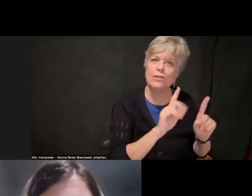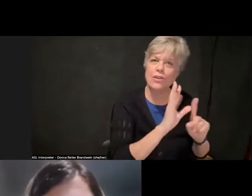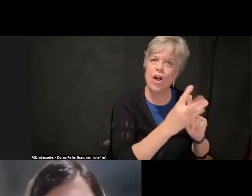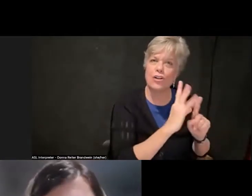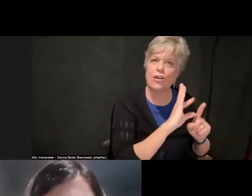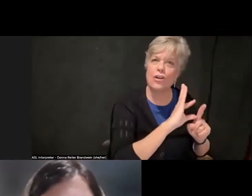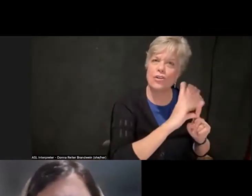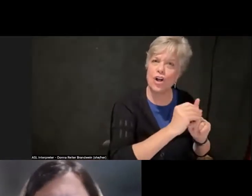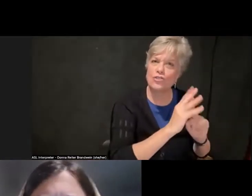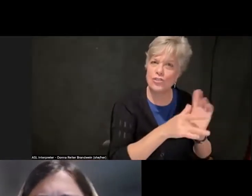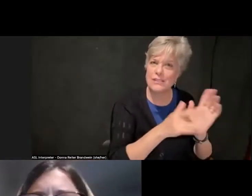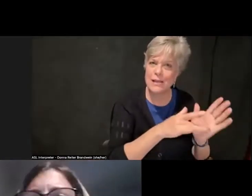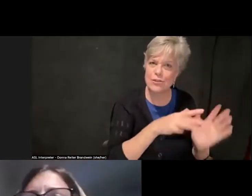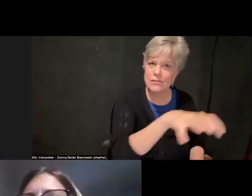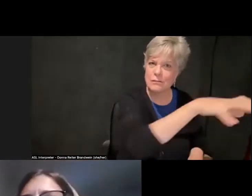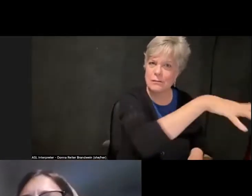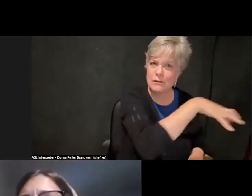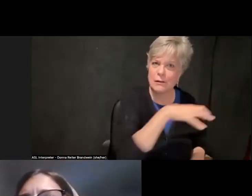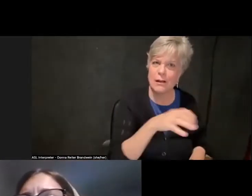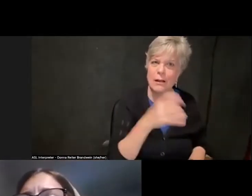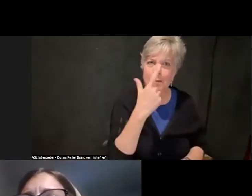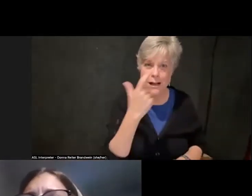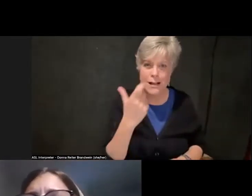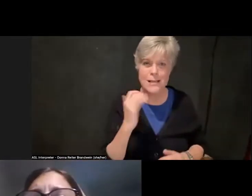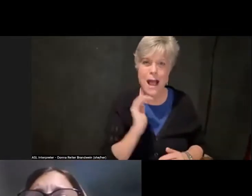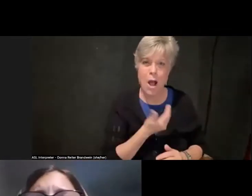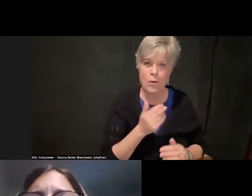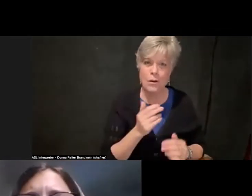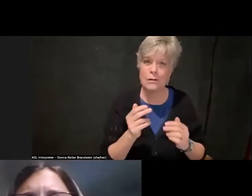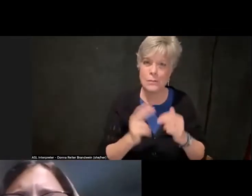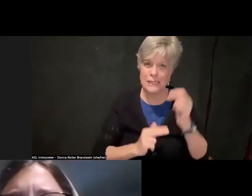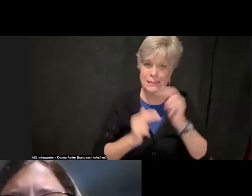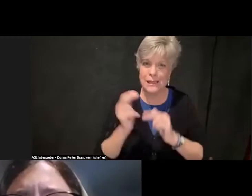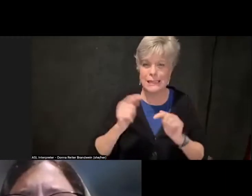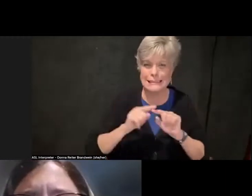Another thing is, and this is what I couldn't find in the research, right?